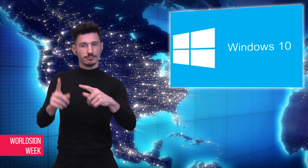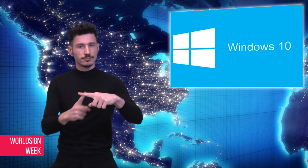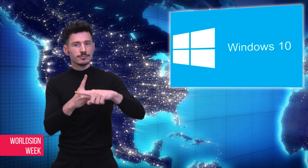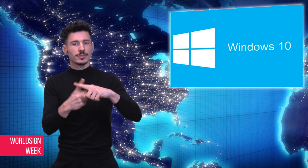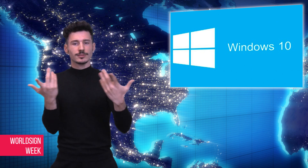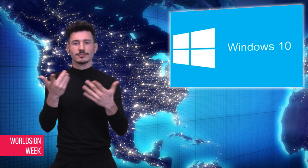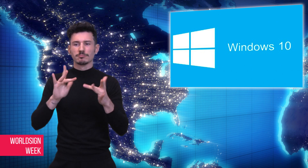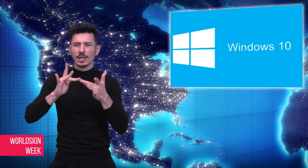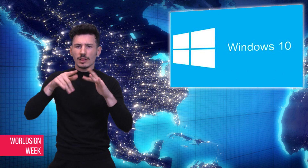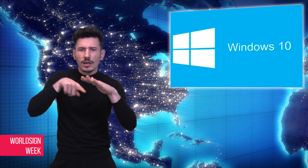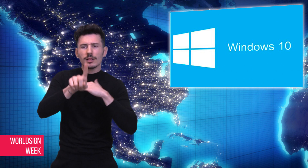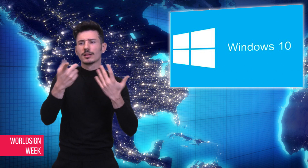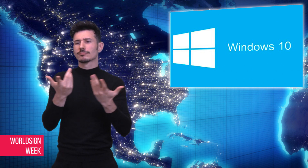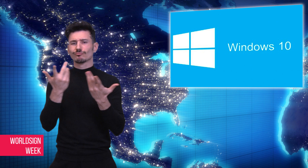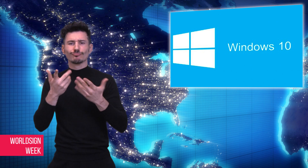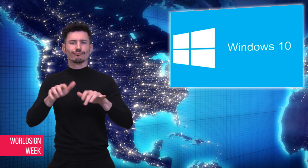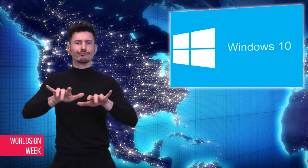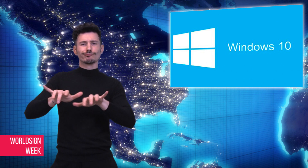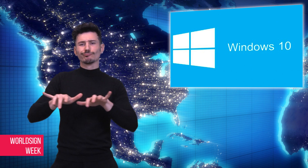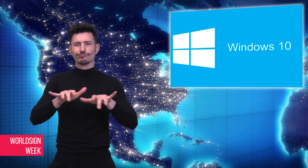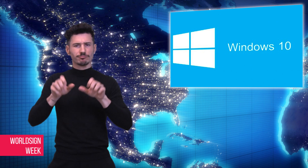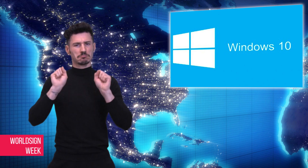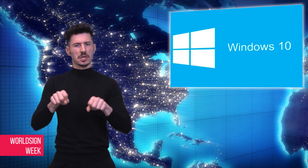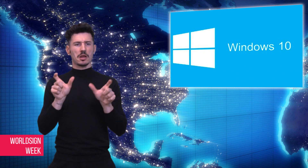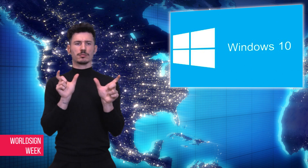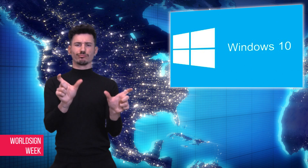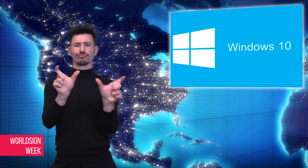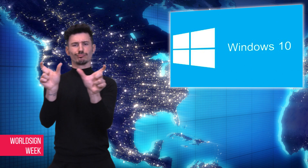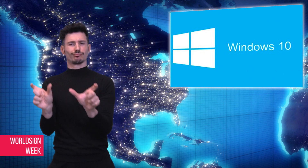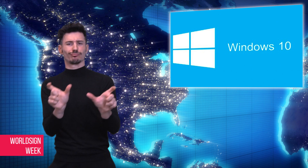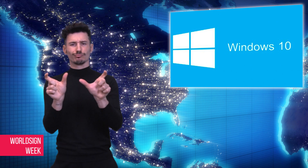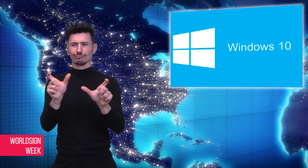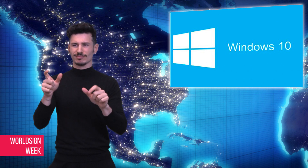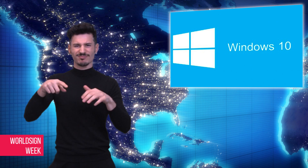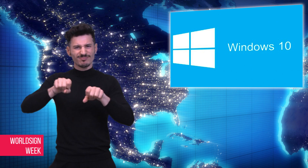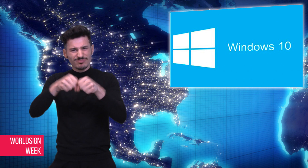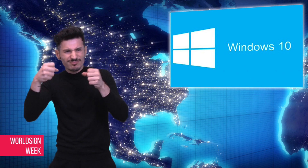themselves from online threats such as viruses,